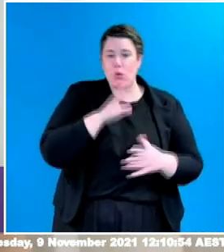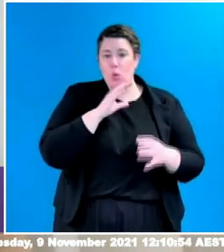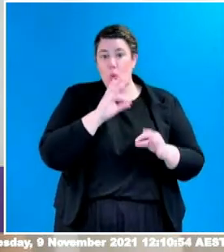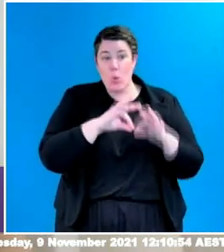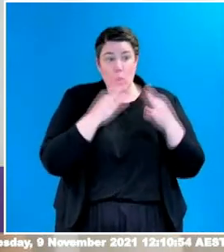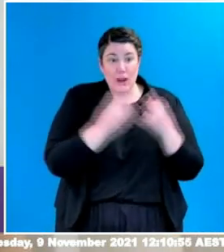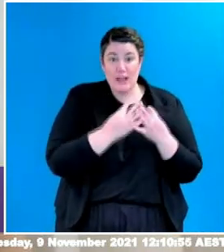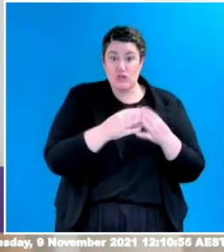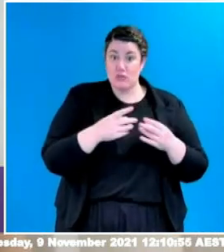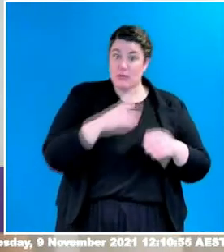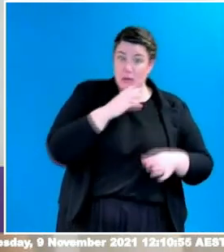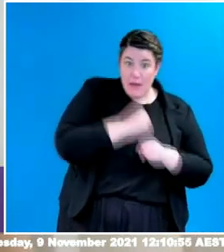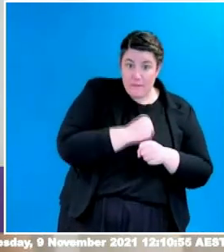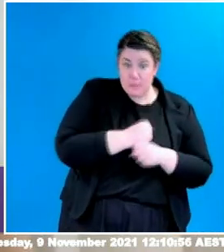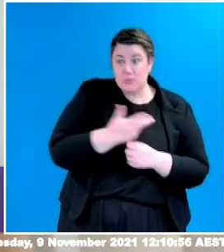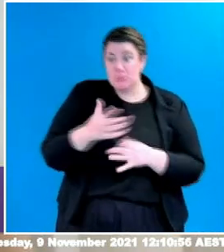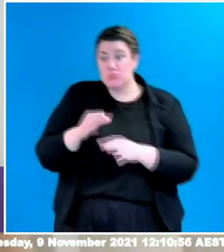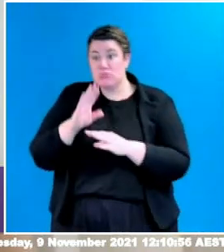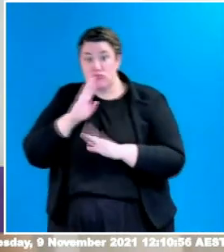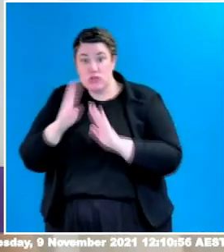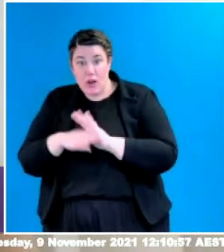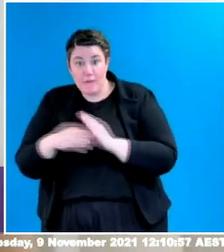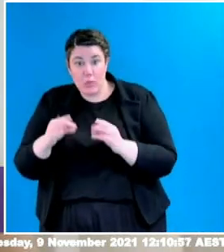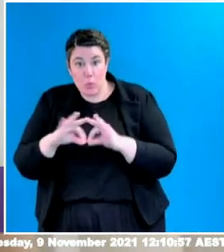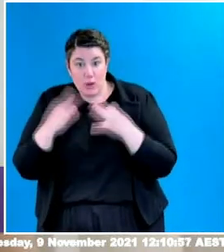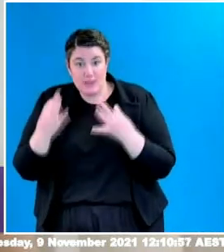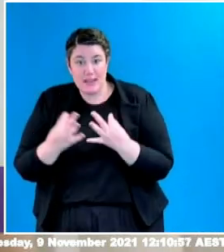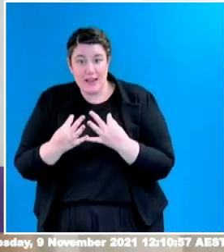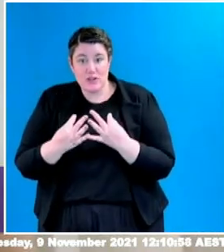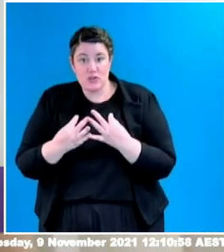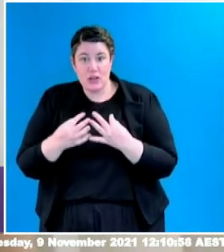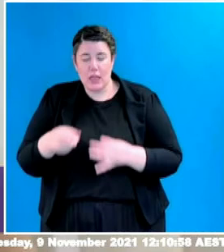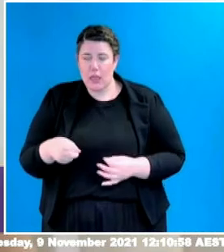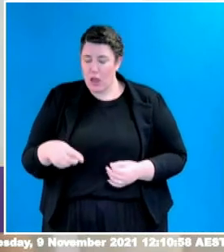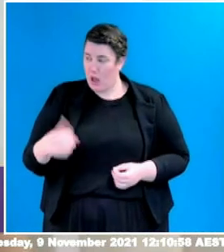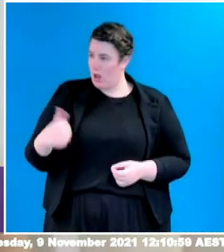organisations, it had never occurred to them that they should be running